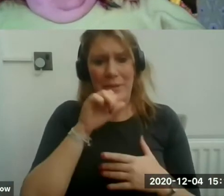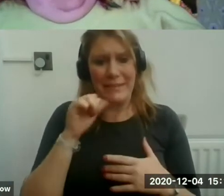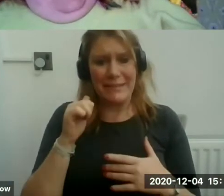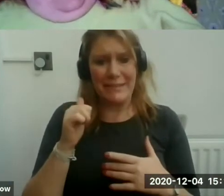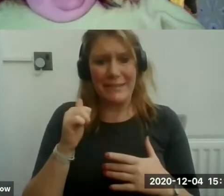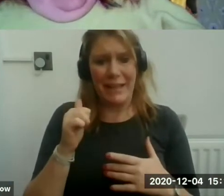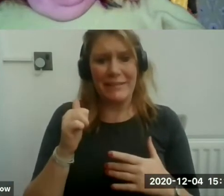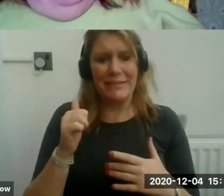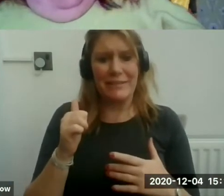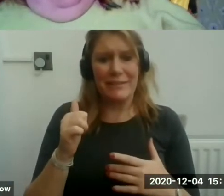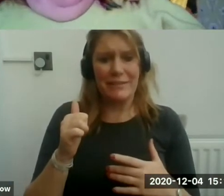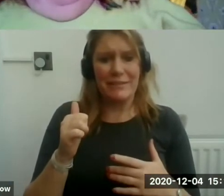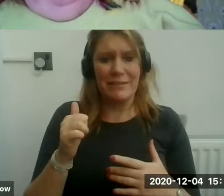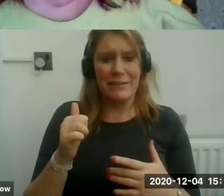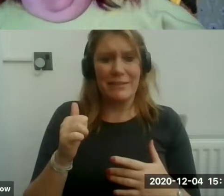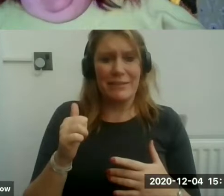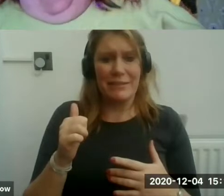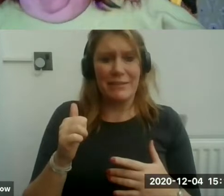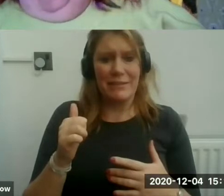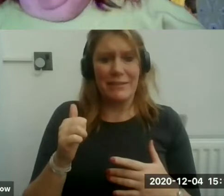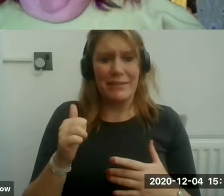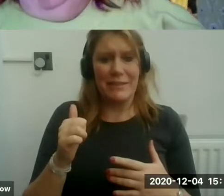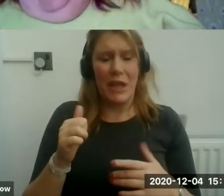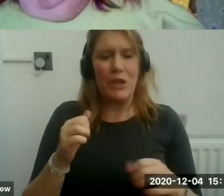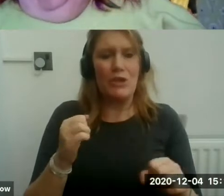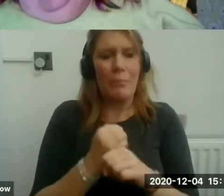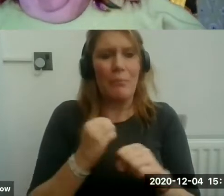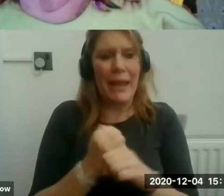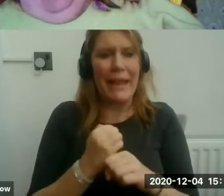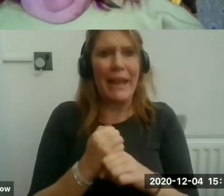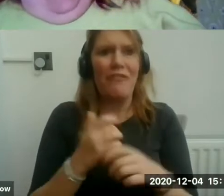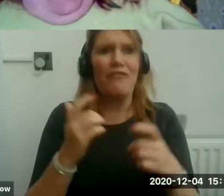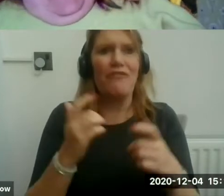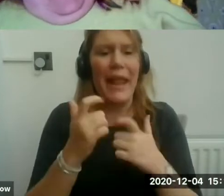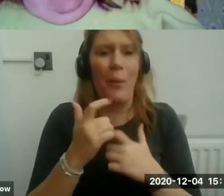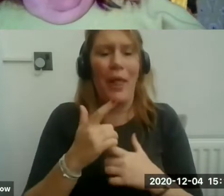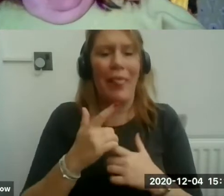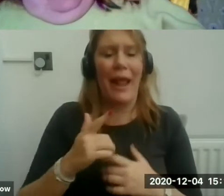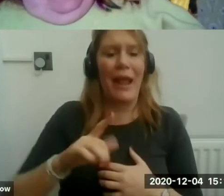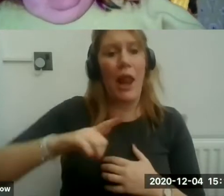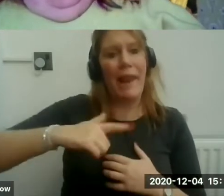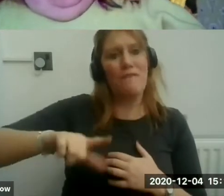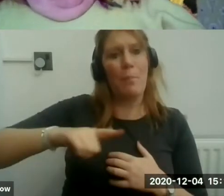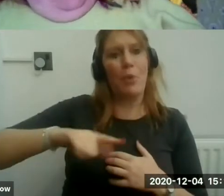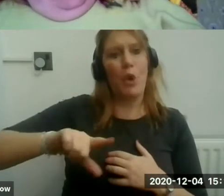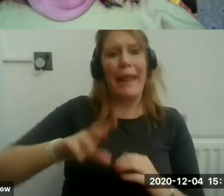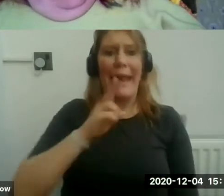So, yeah, it was just a really, it was a really great experience, it genuinely